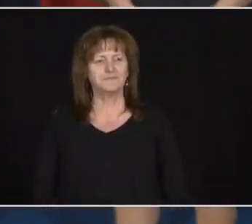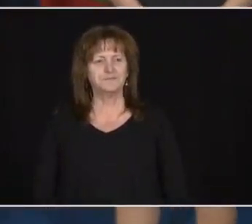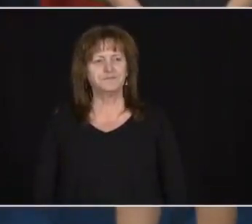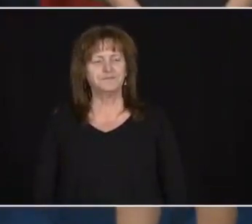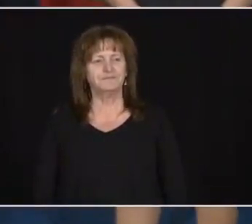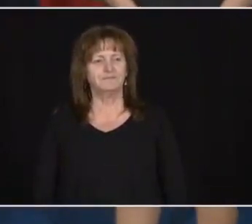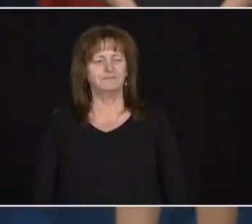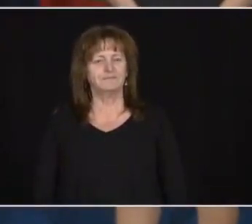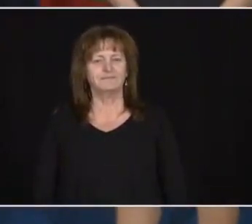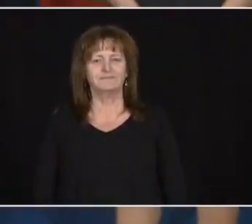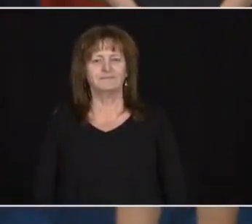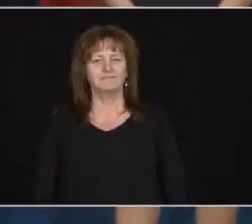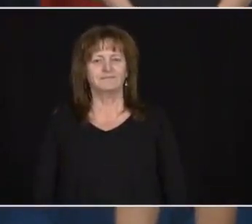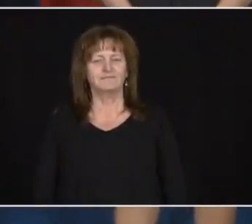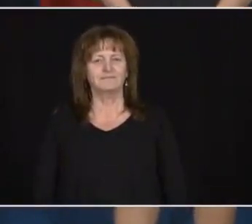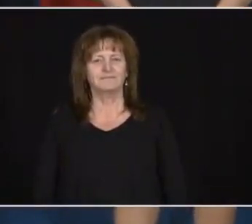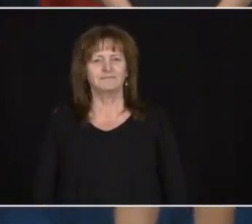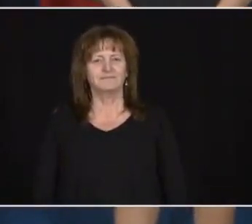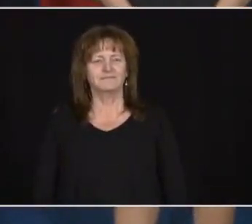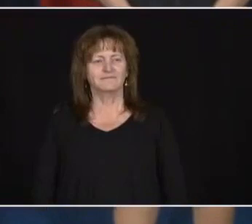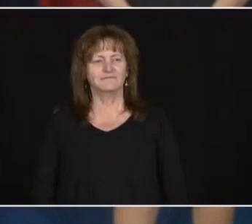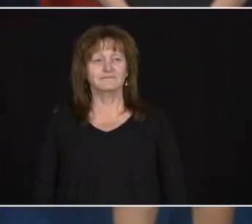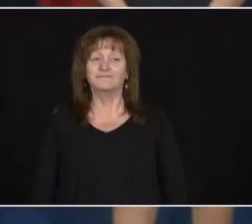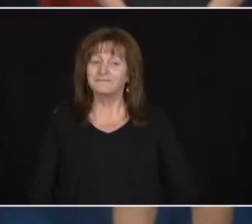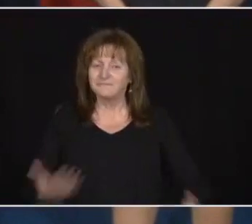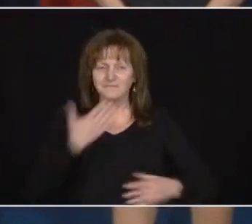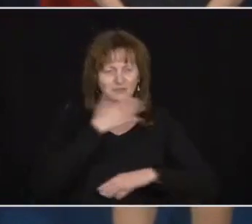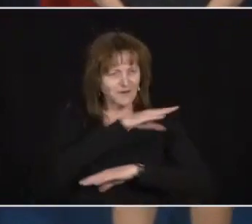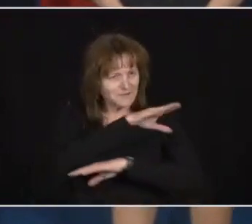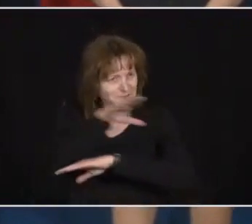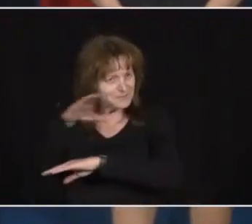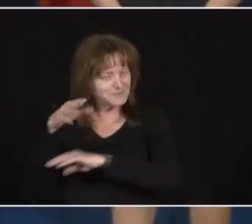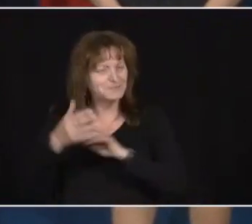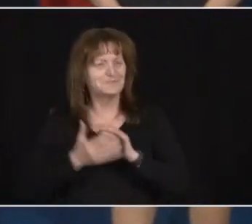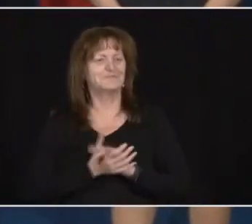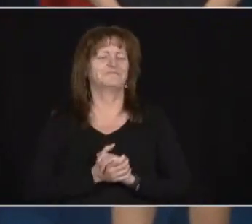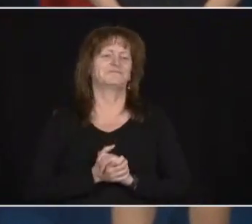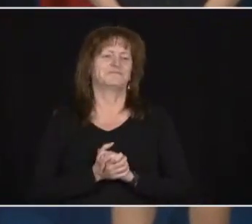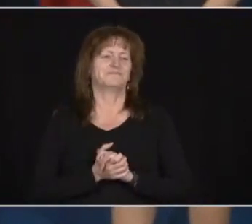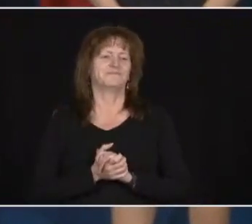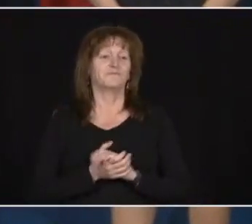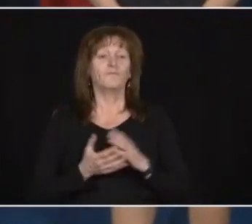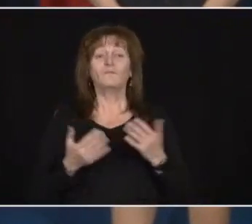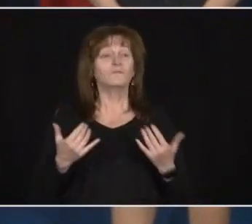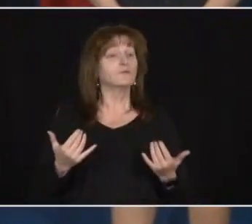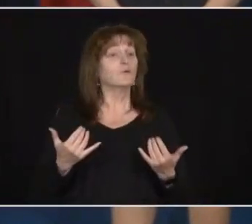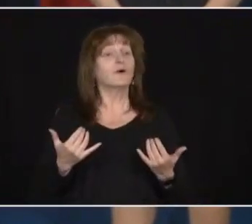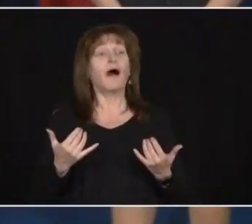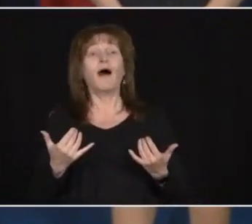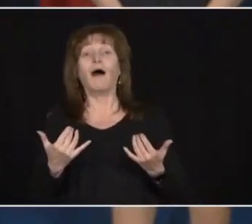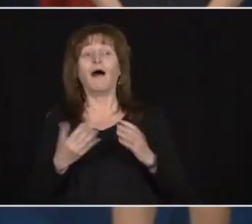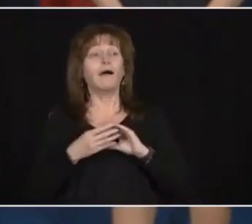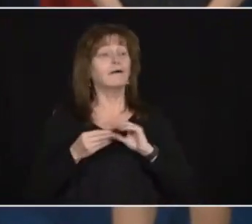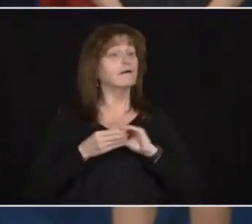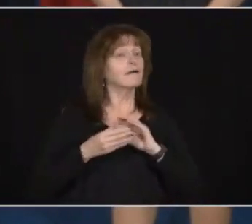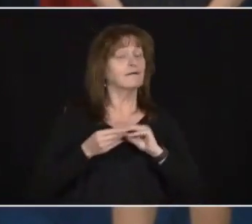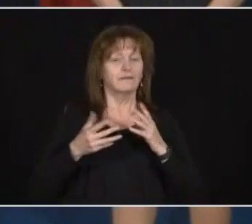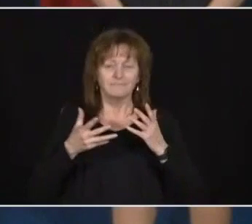Good afternoon. Today is about supporting those who are supporting us, supporting